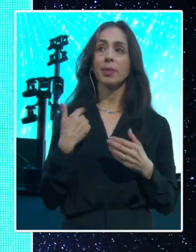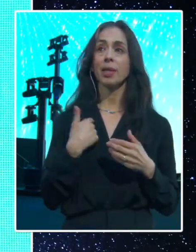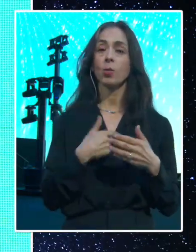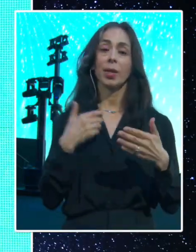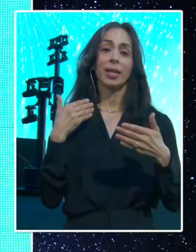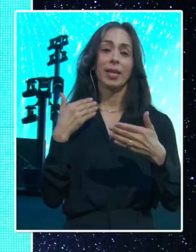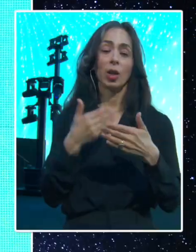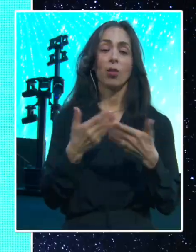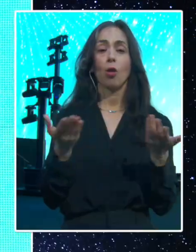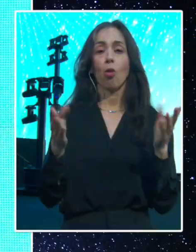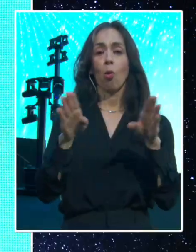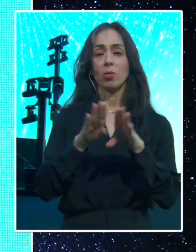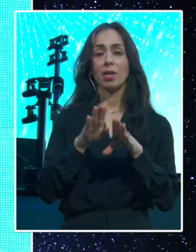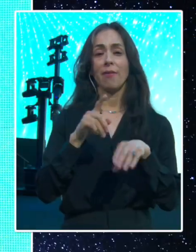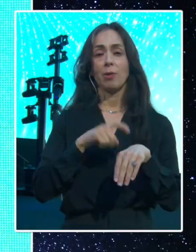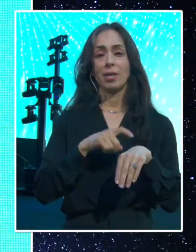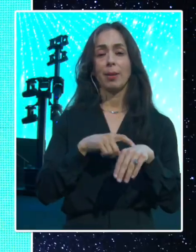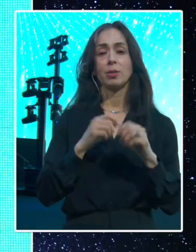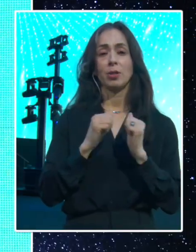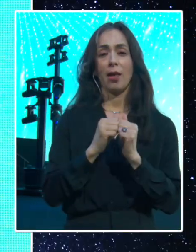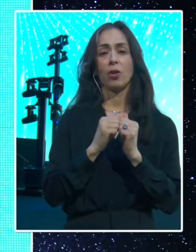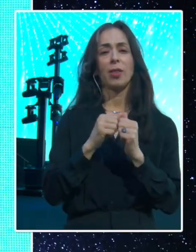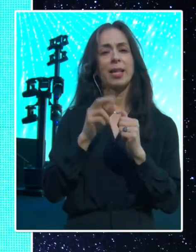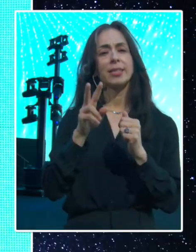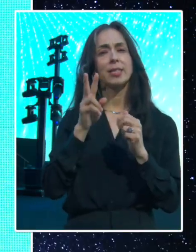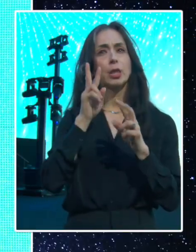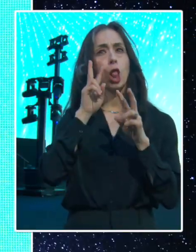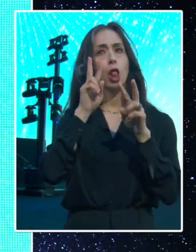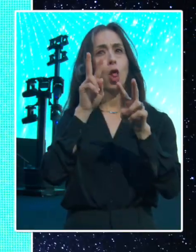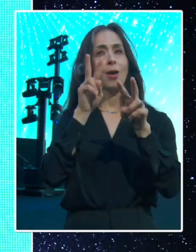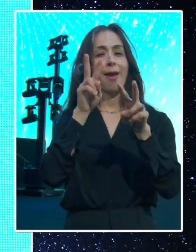But look, as we near the close of our time together, let's look ahead,